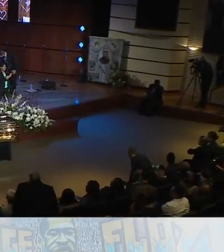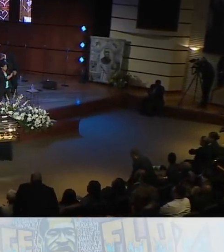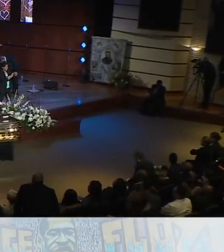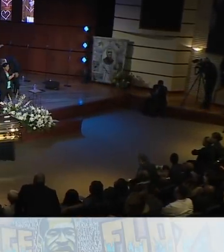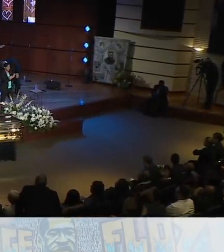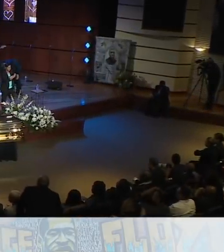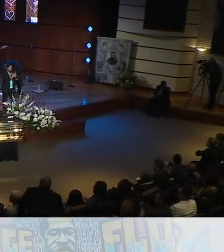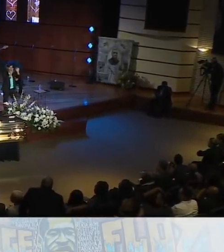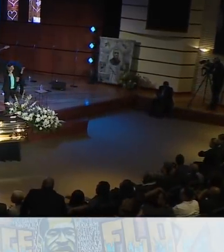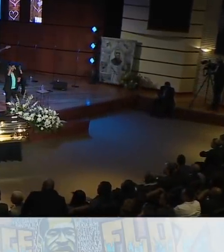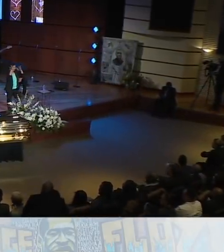GOING UNTIL WE CHANGE THE WHOLE SYSTEM OF JUSTICE.